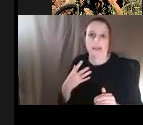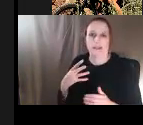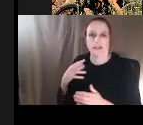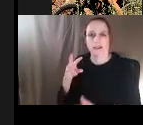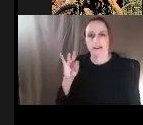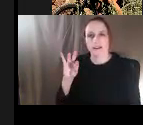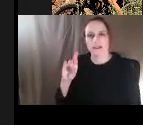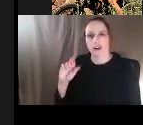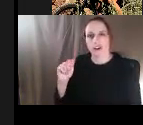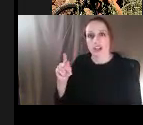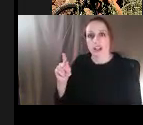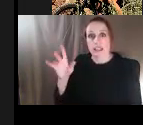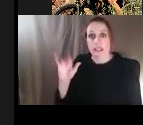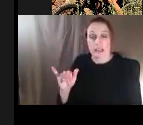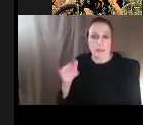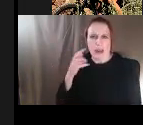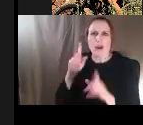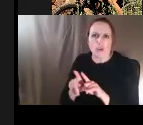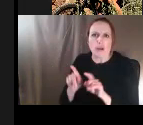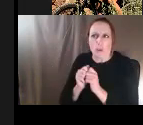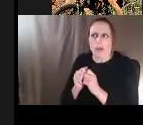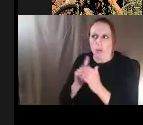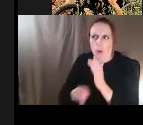I just appreciated the guidance more in